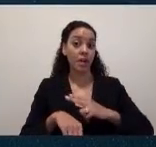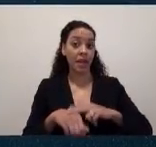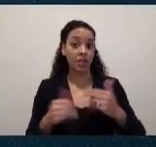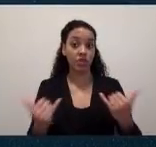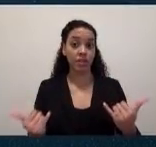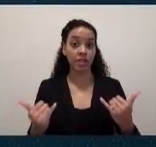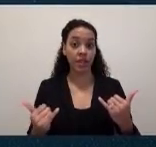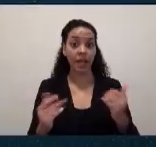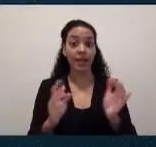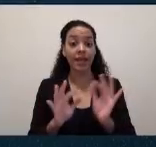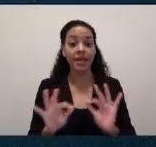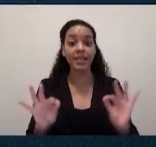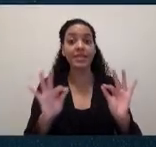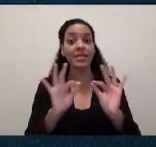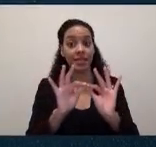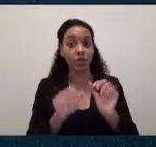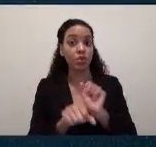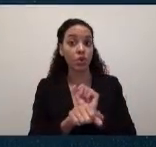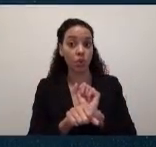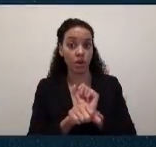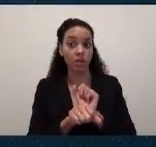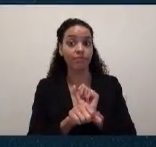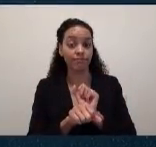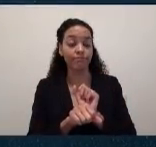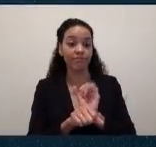and our nation runs on care,